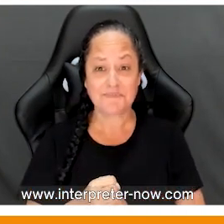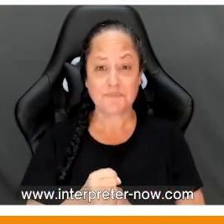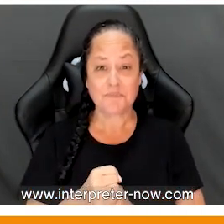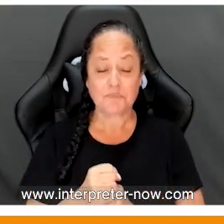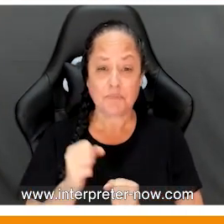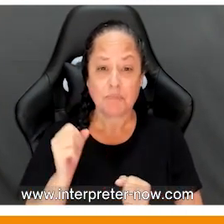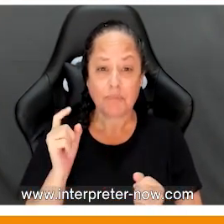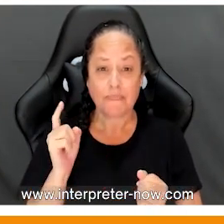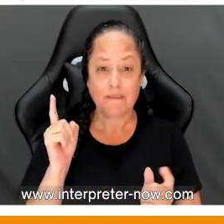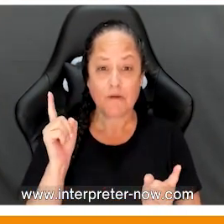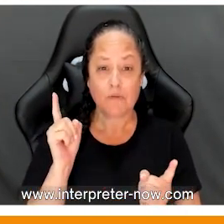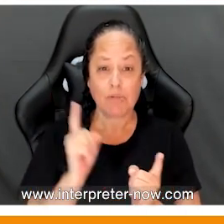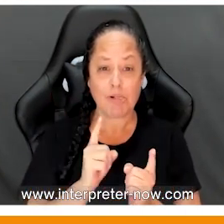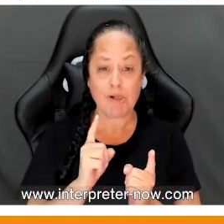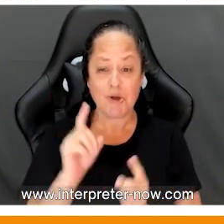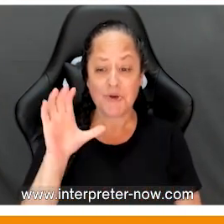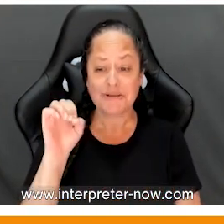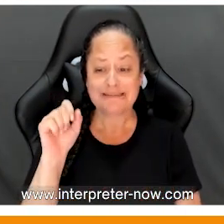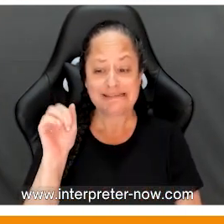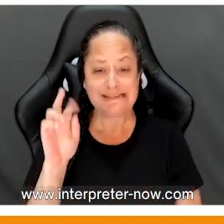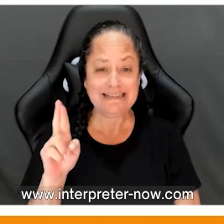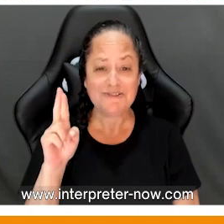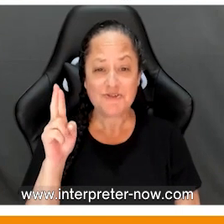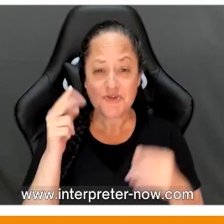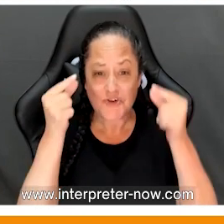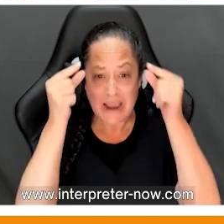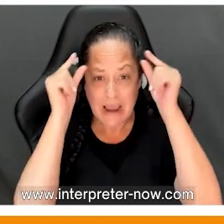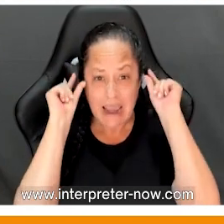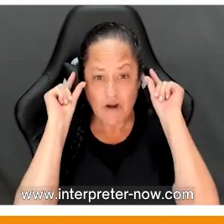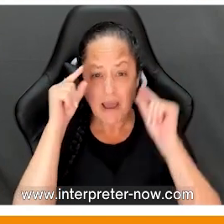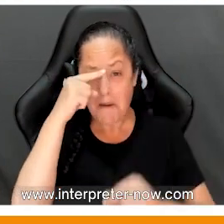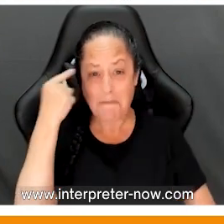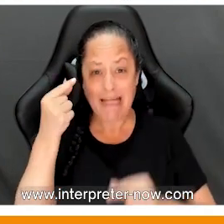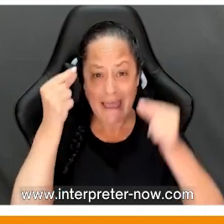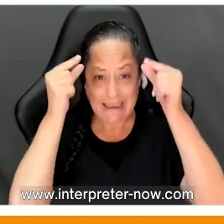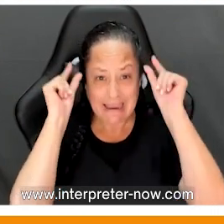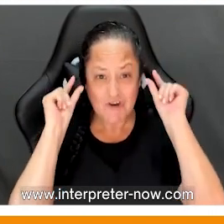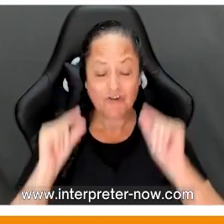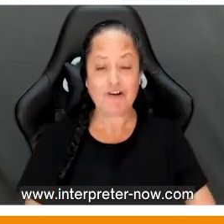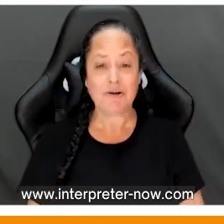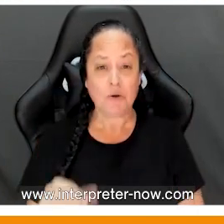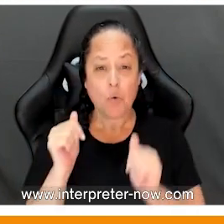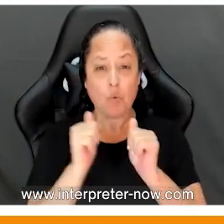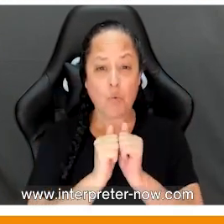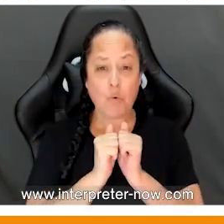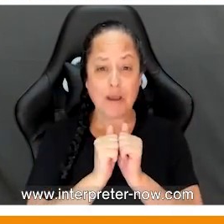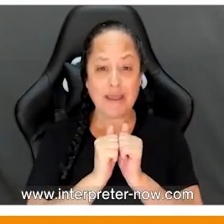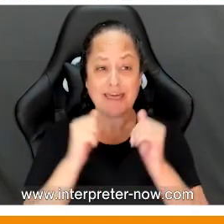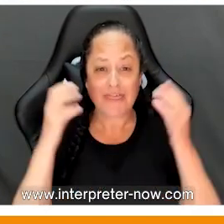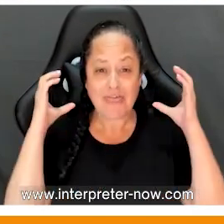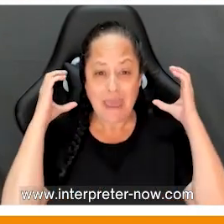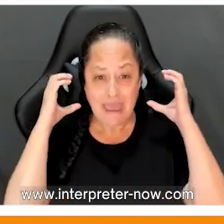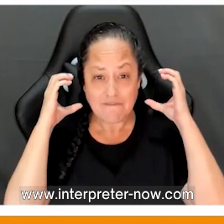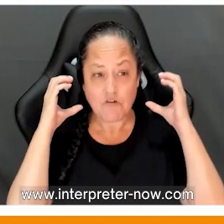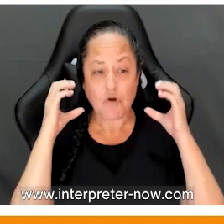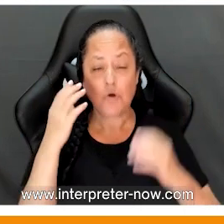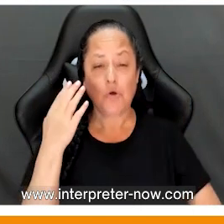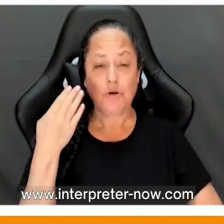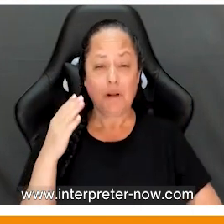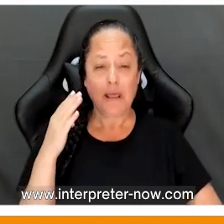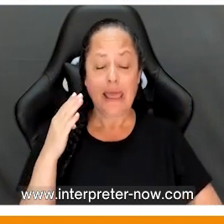And a low Caesar haircut, black hair, with large headphones on, and a burgundy sweater.